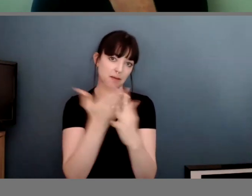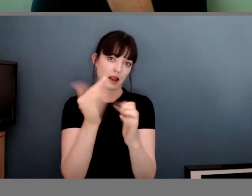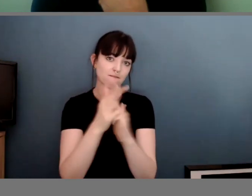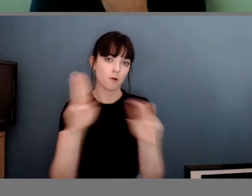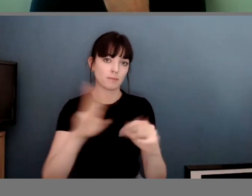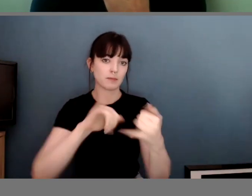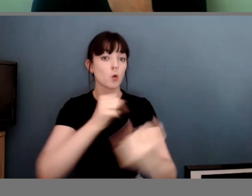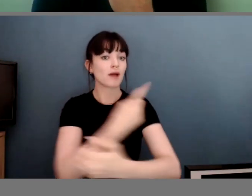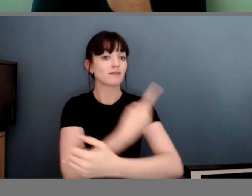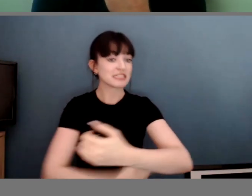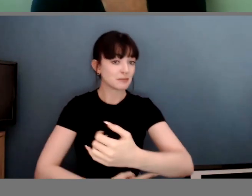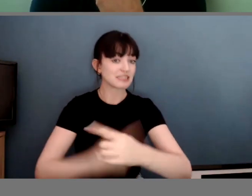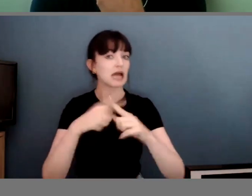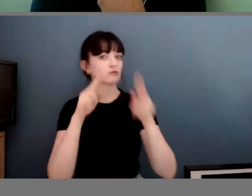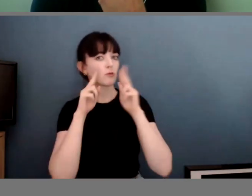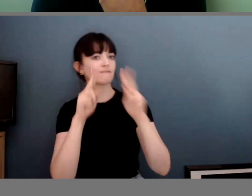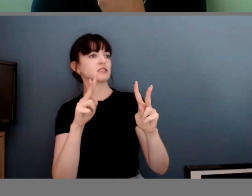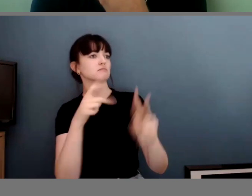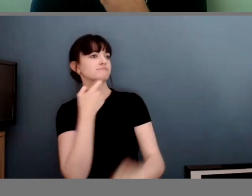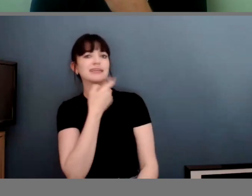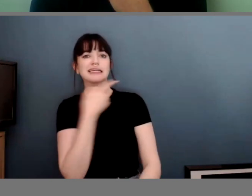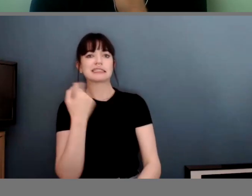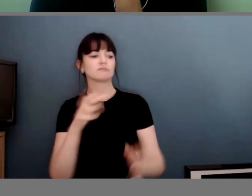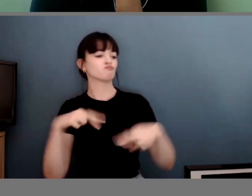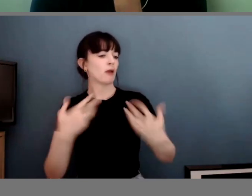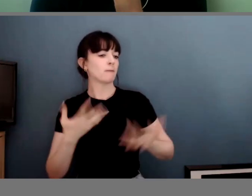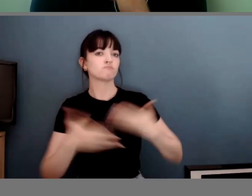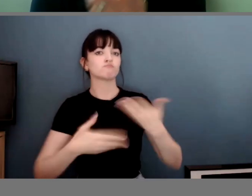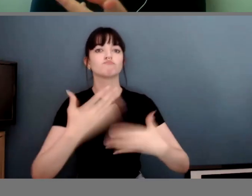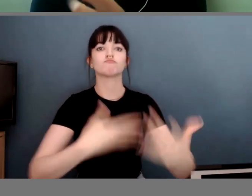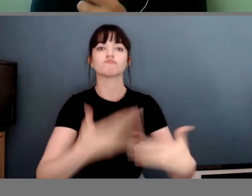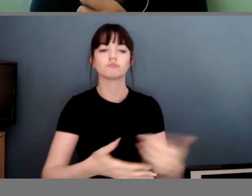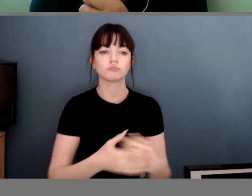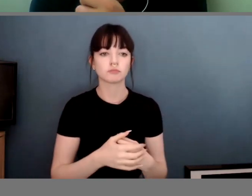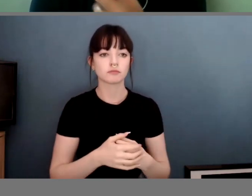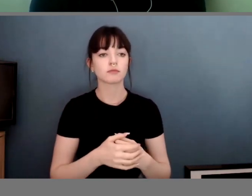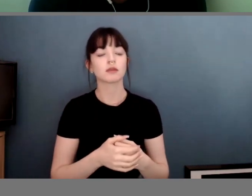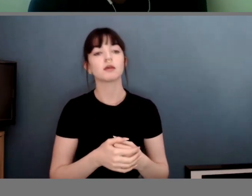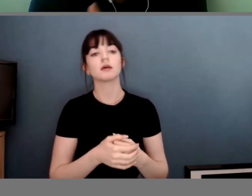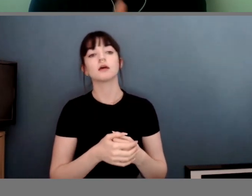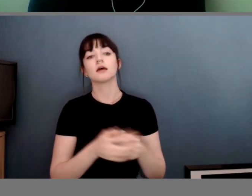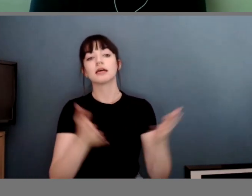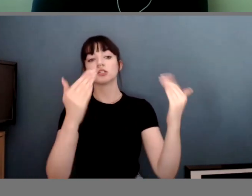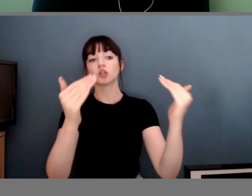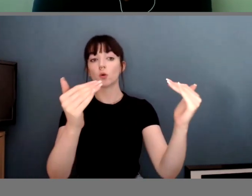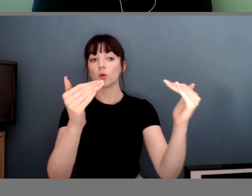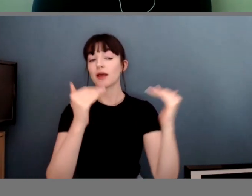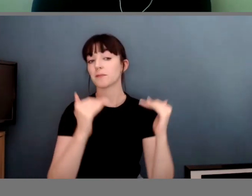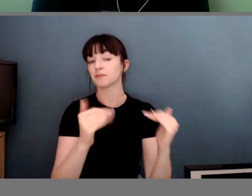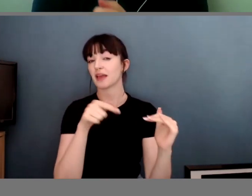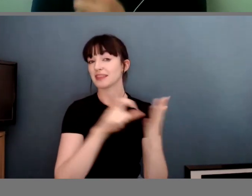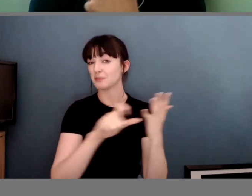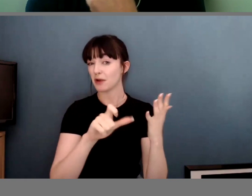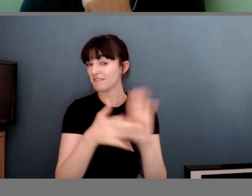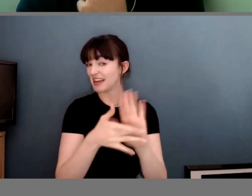be visited by them with ease and dignity. That paragraph won't apply if it has a significant